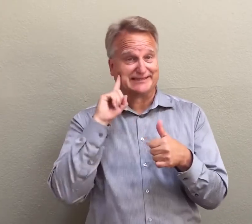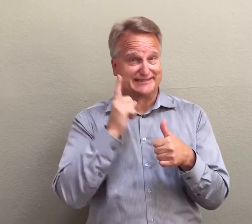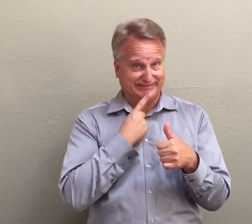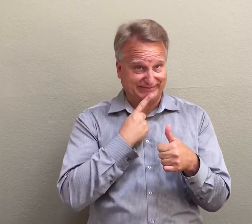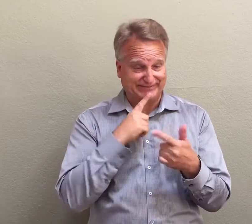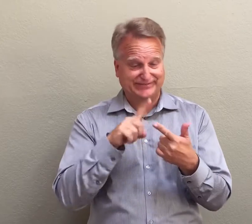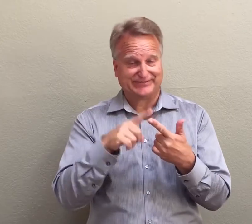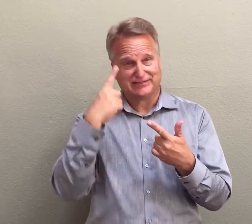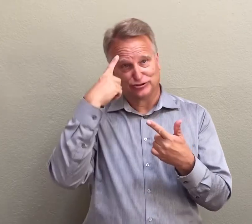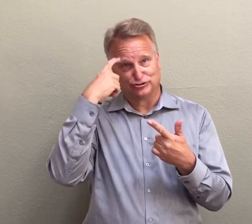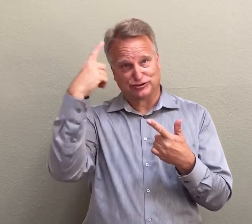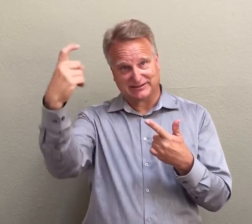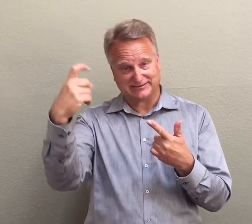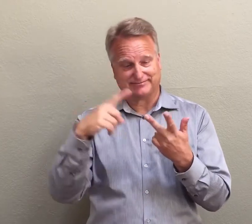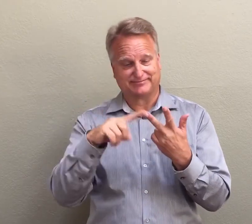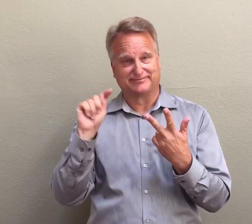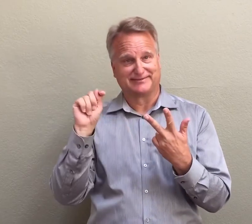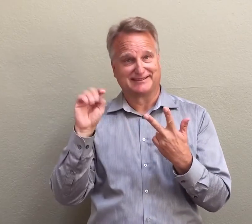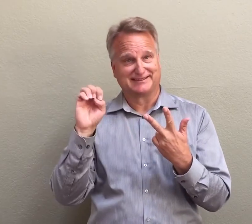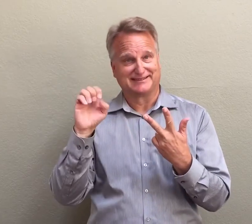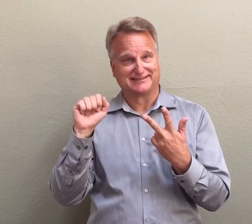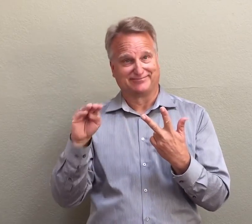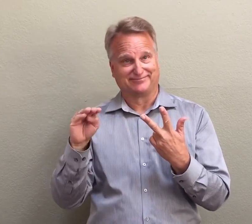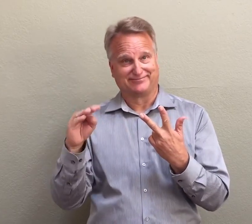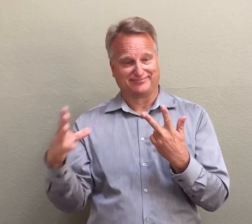deaf, dream, and team.